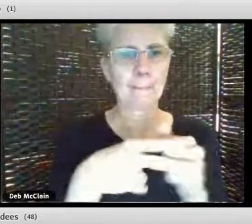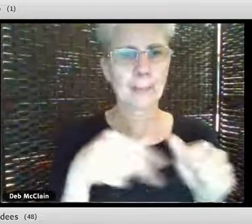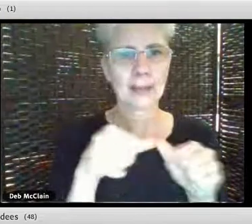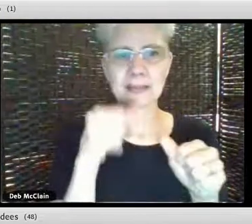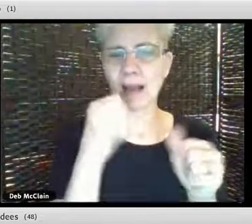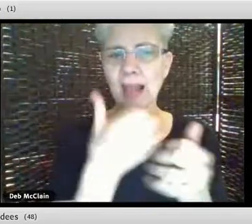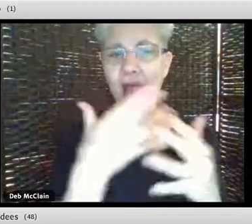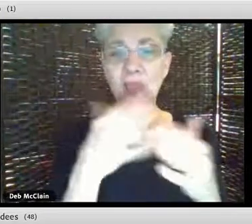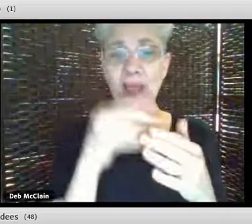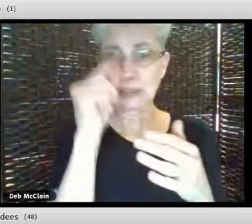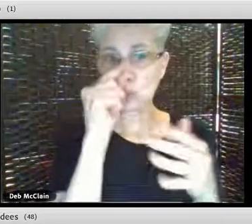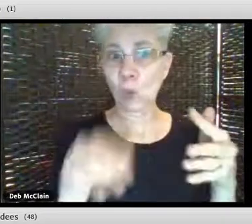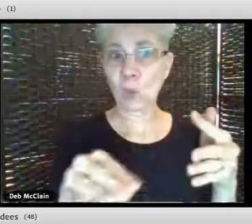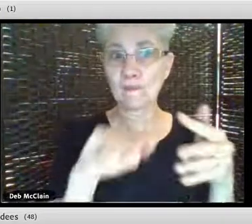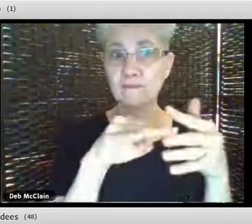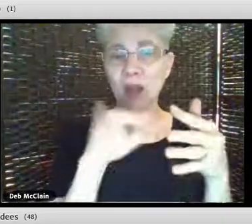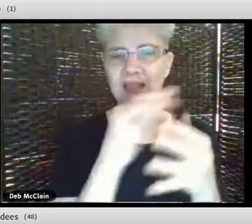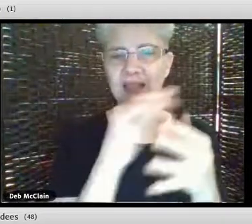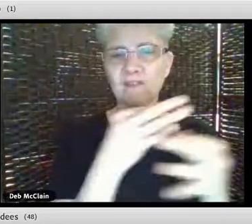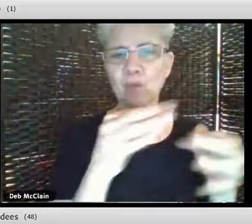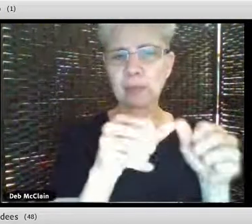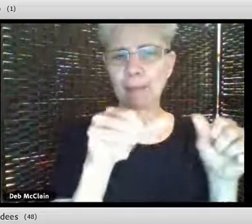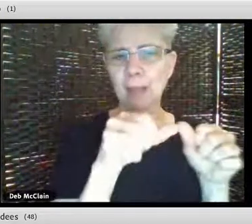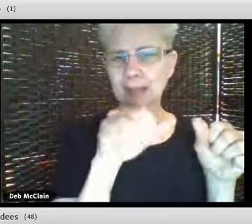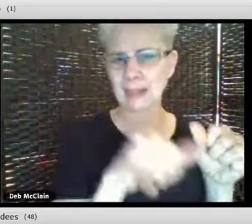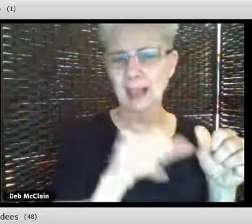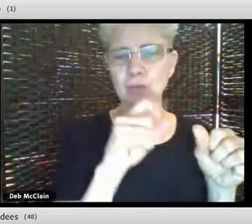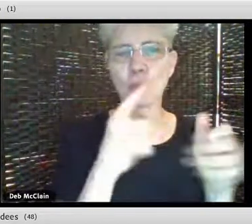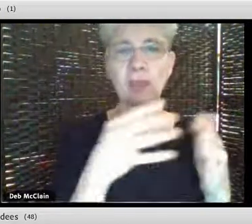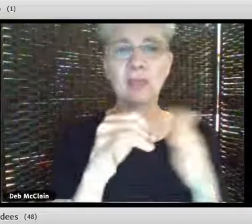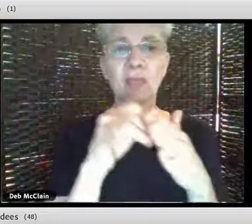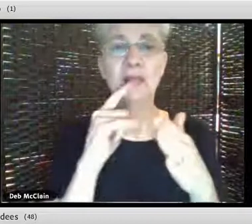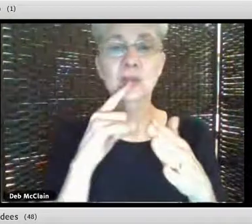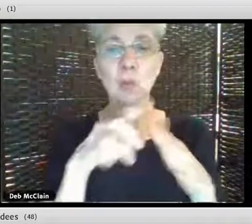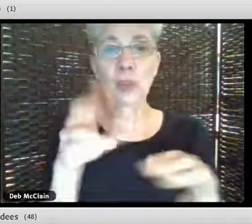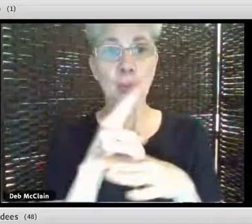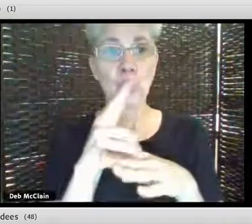Anything that's a Google file is free space. So the only thing that's going to take up space is going to be,